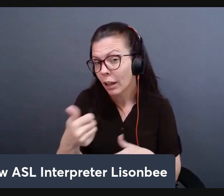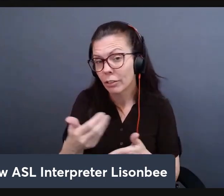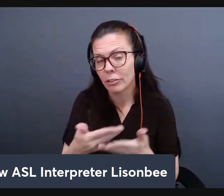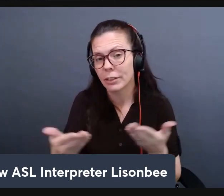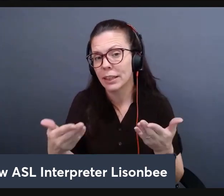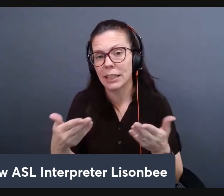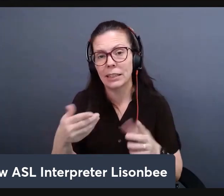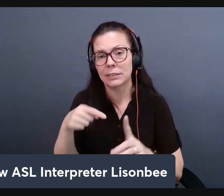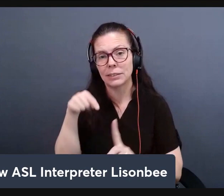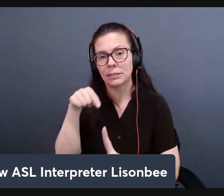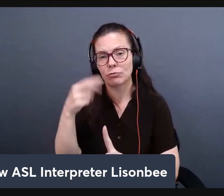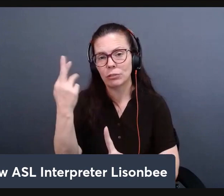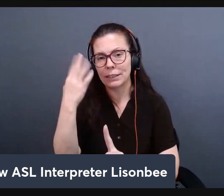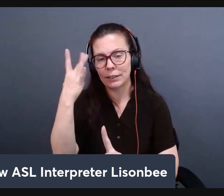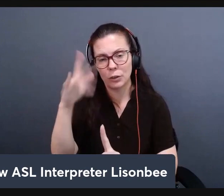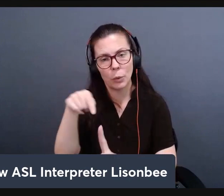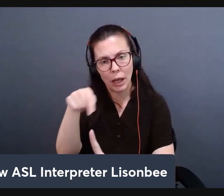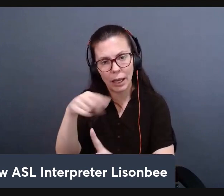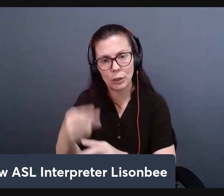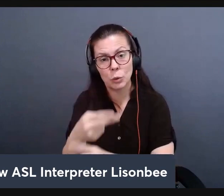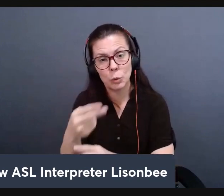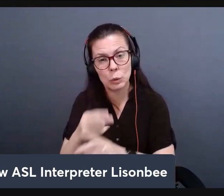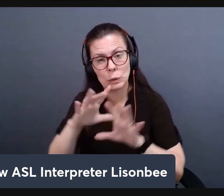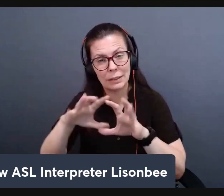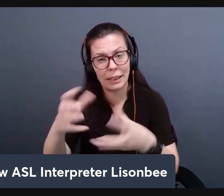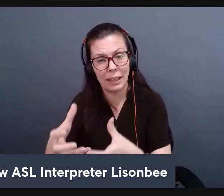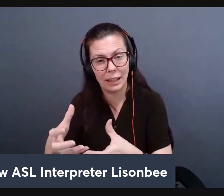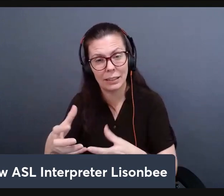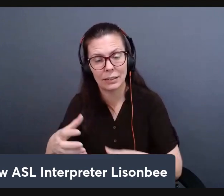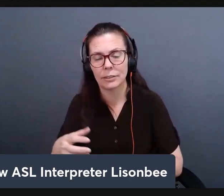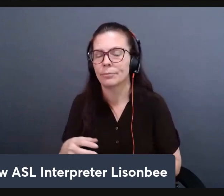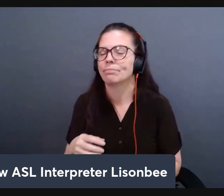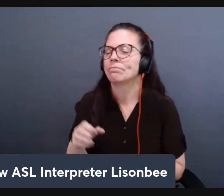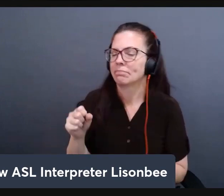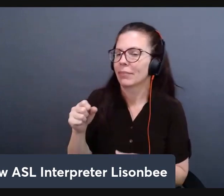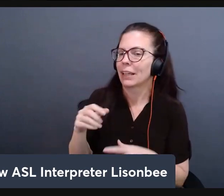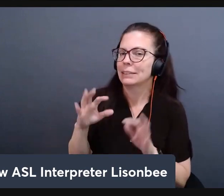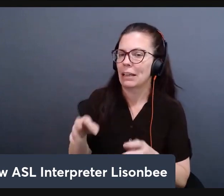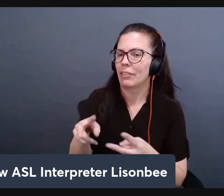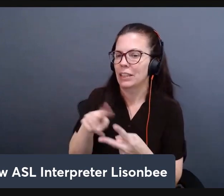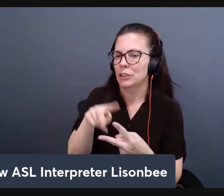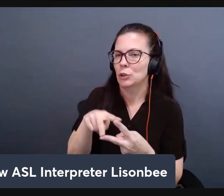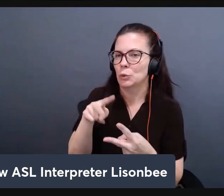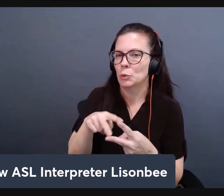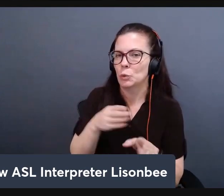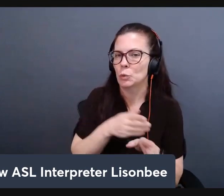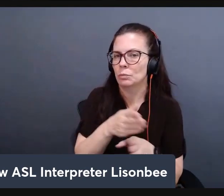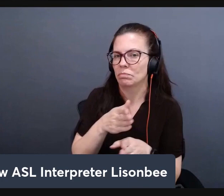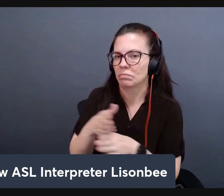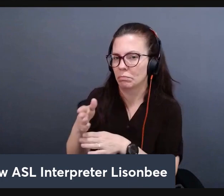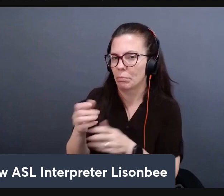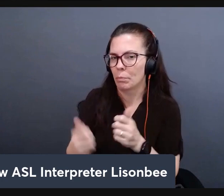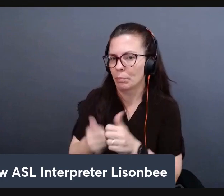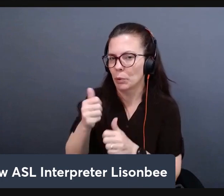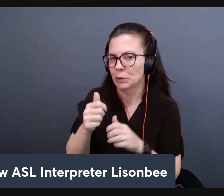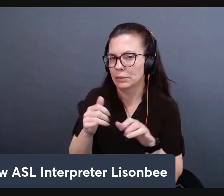to working with containers? I think those are definitely the two main ones. But the third one that shouldn't be,